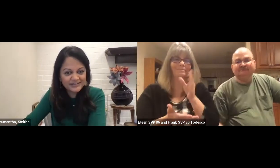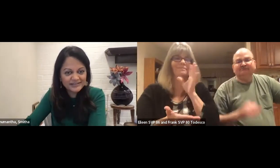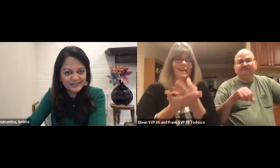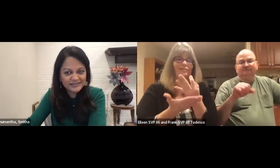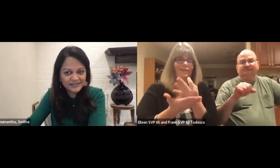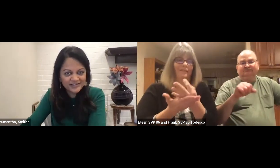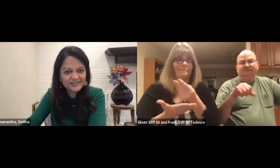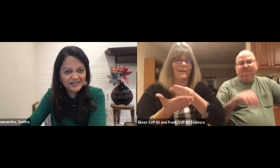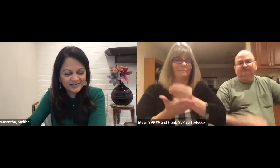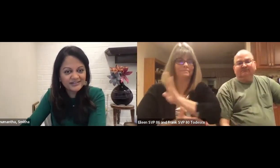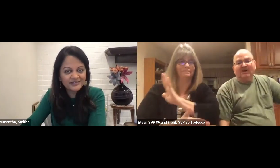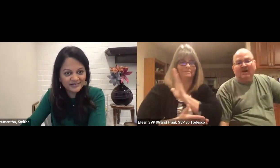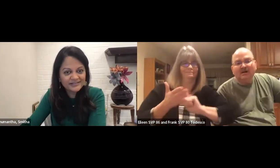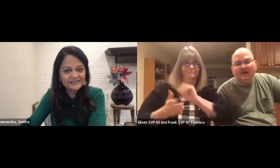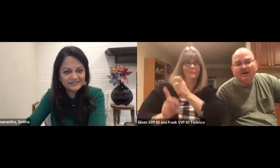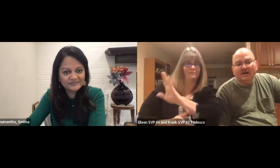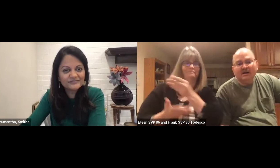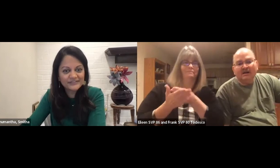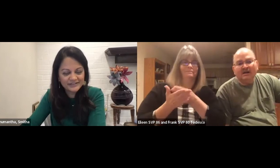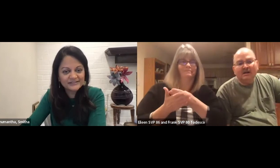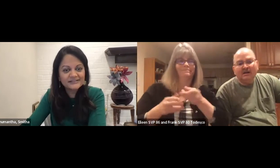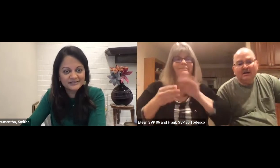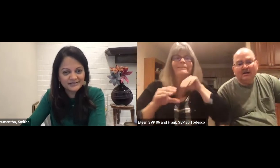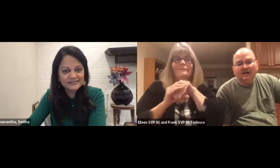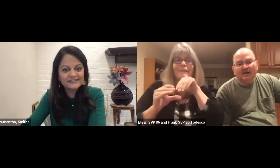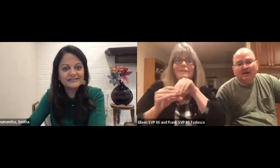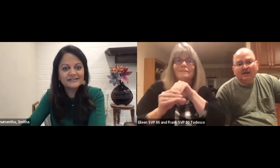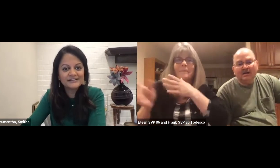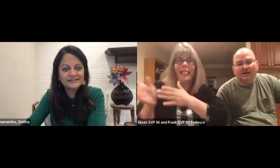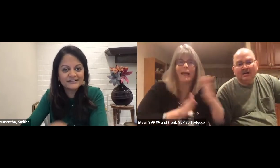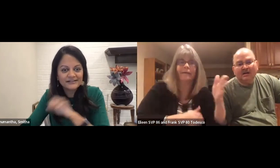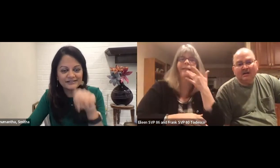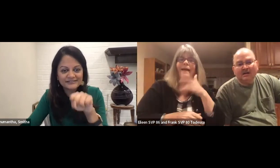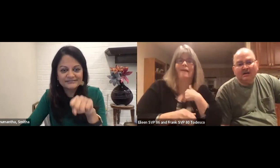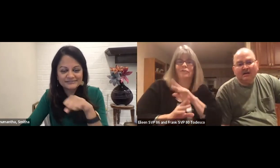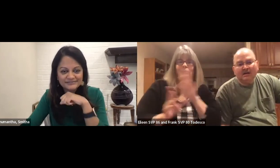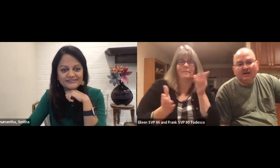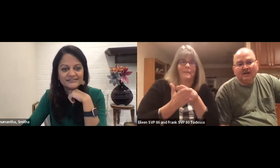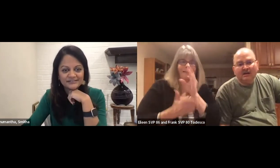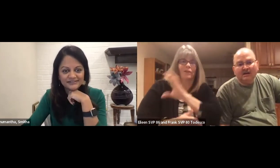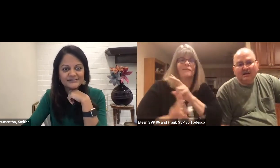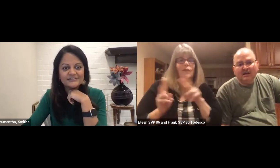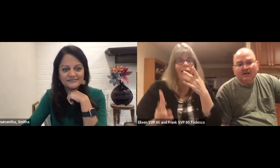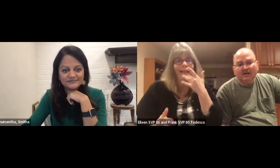It's actually Mom's, you know, money that is going towards that. She had money saved for a long time,